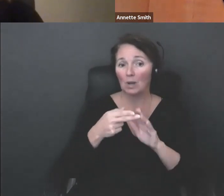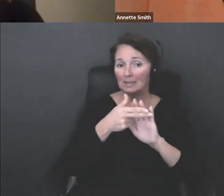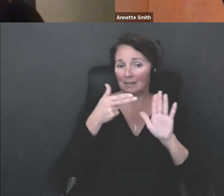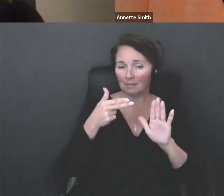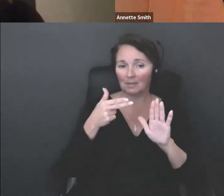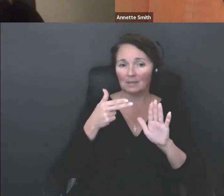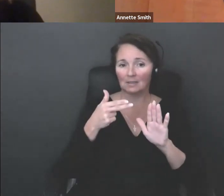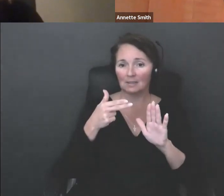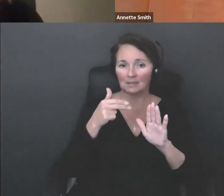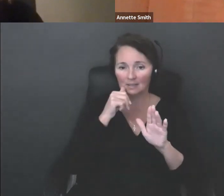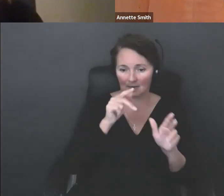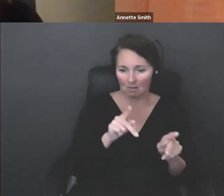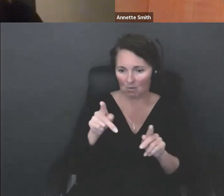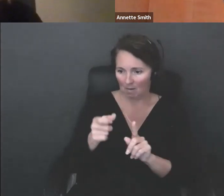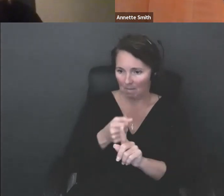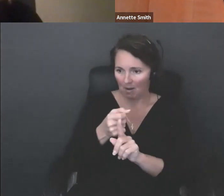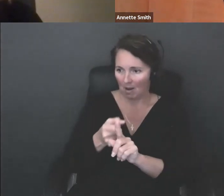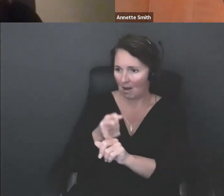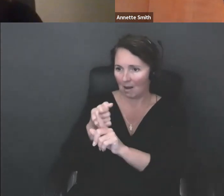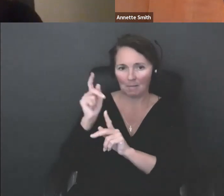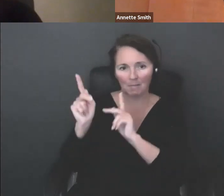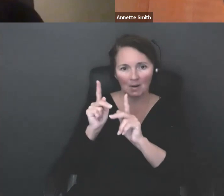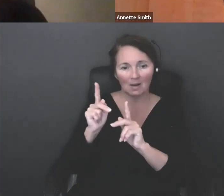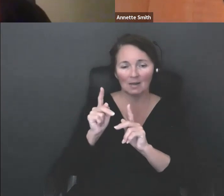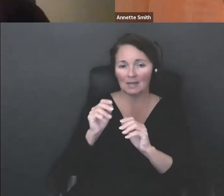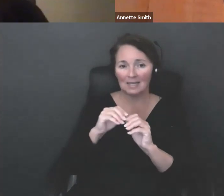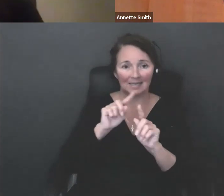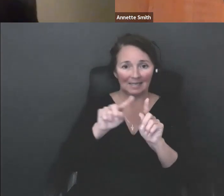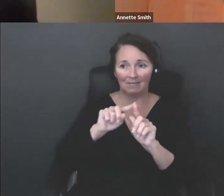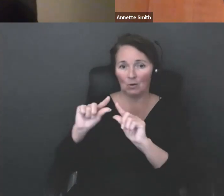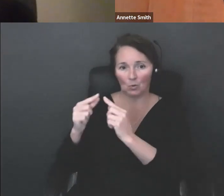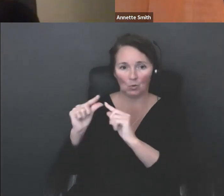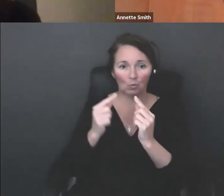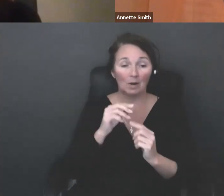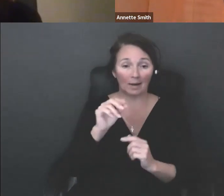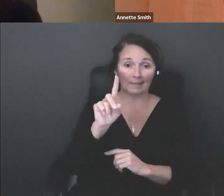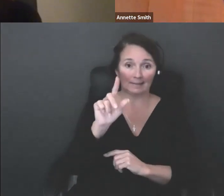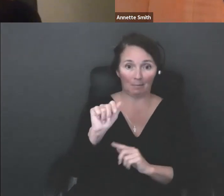I think that kind of like I mentioned, weight stigma disproportionately